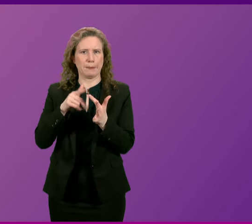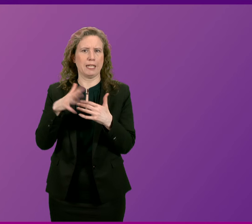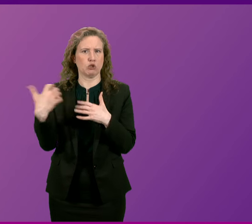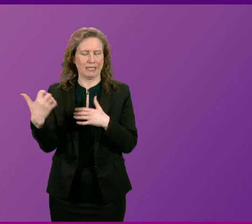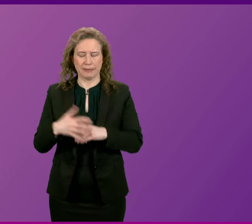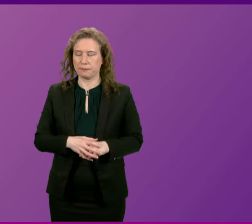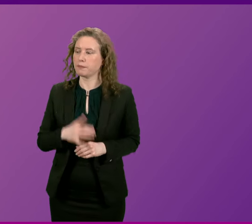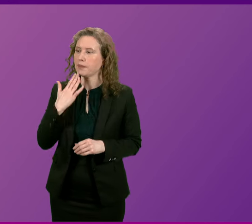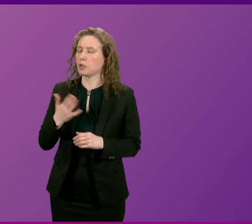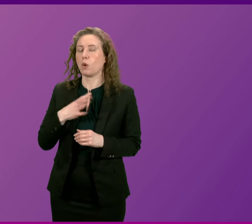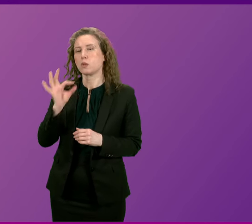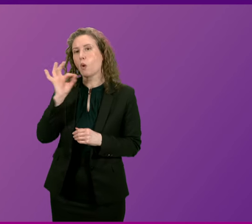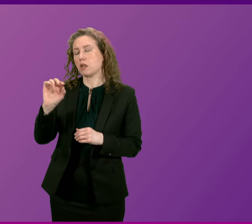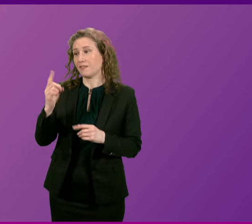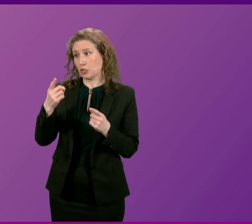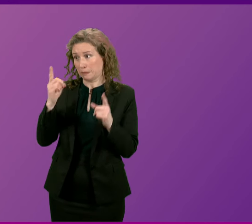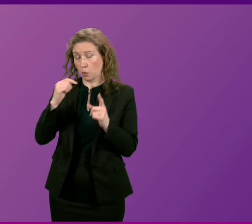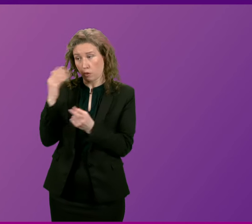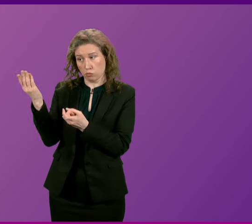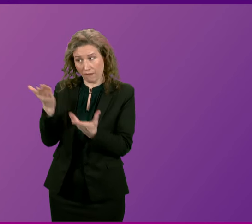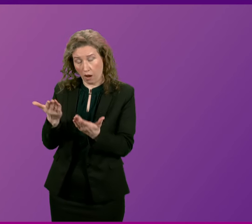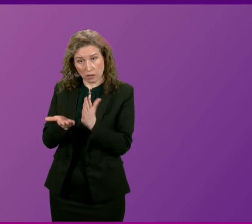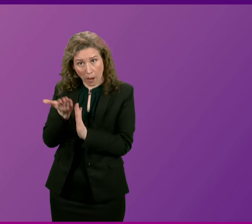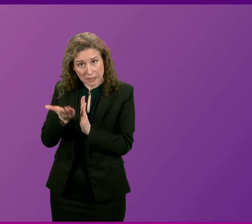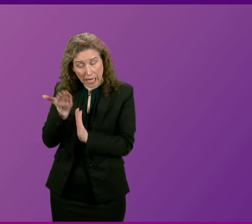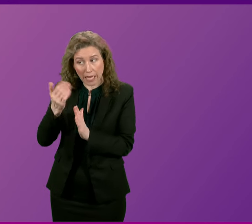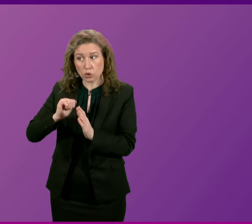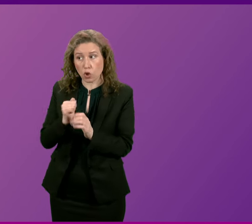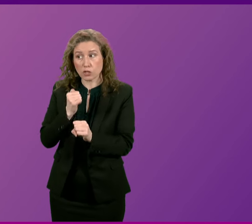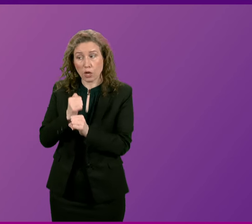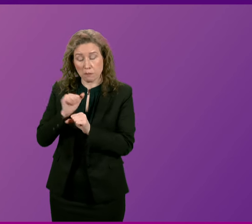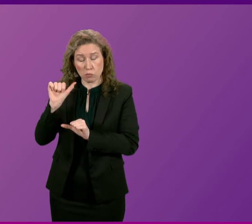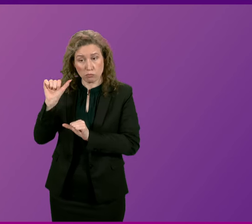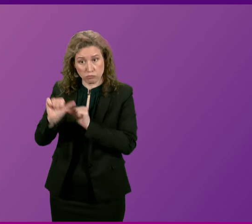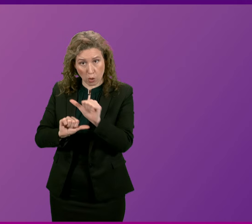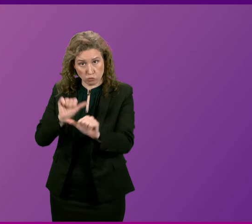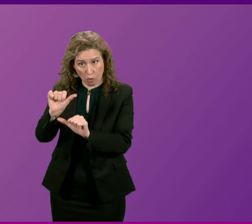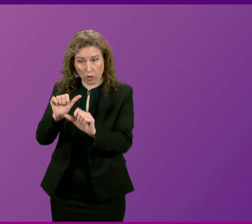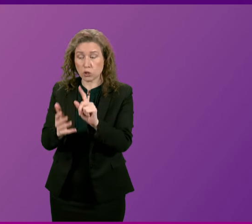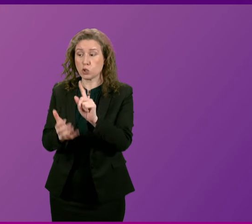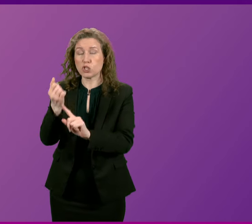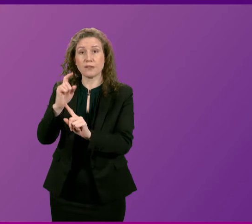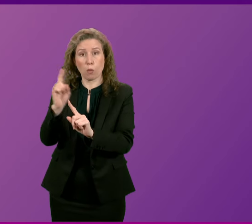To ask the First Minister whether he will provide an update on the Scottish Government’s progress towards its target to increase the number